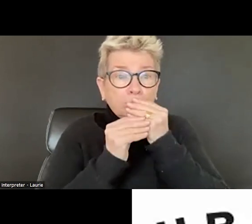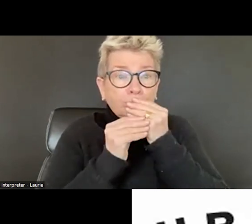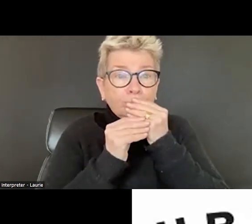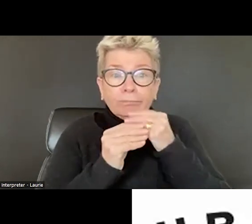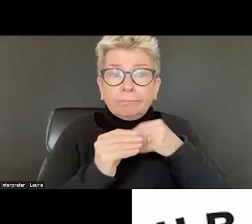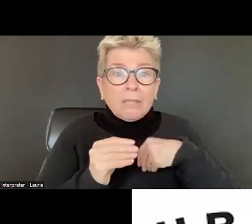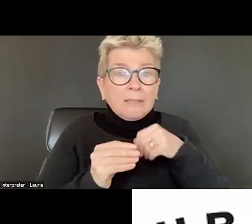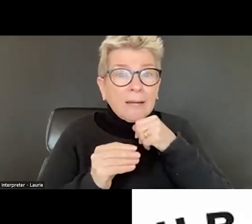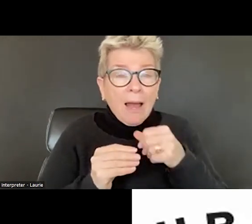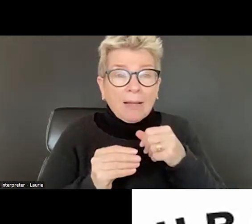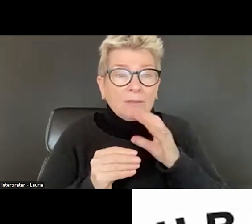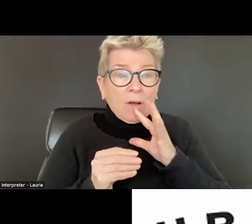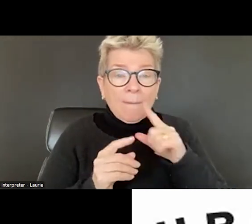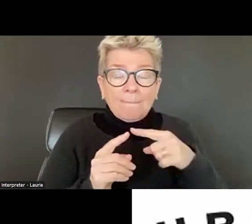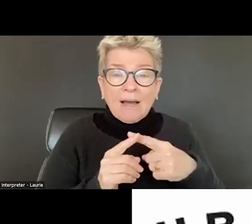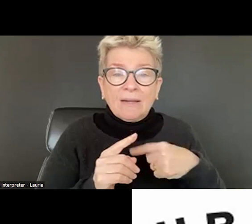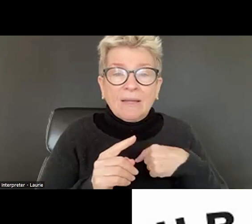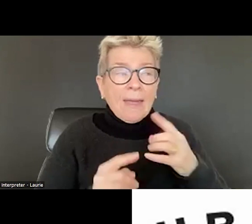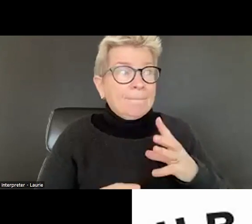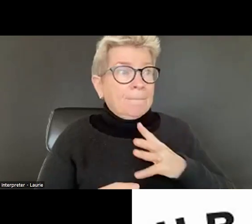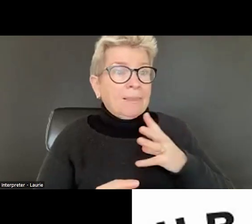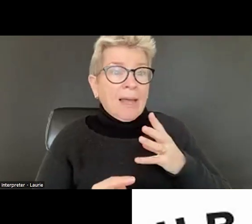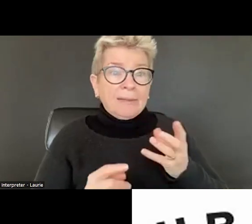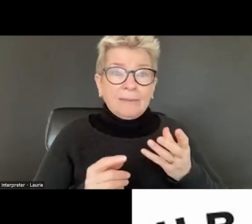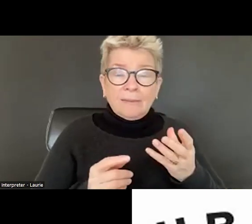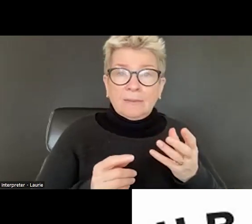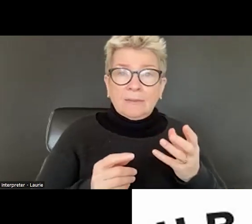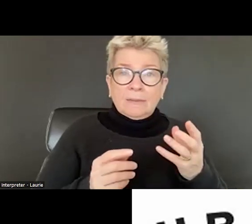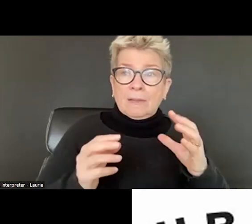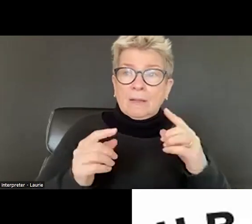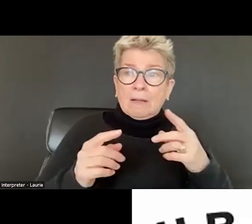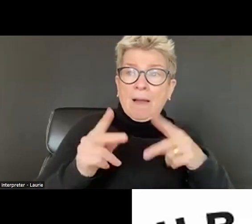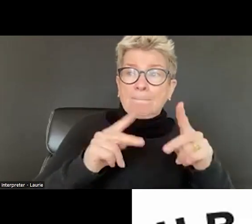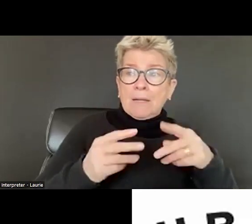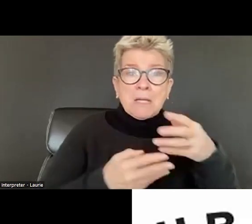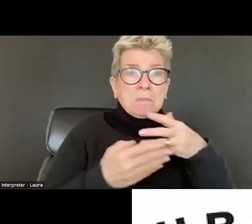sort of this assumption that in polite company you don't talk about finances right and we're